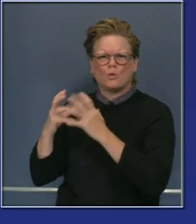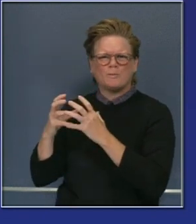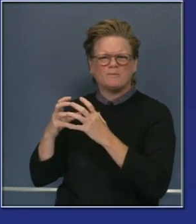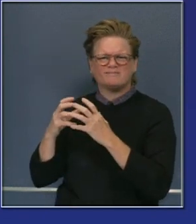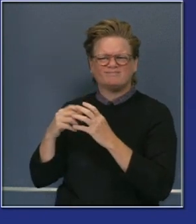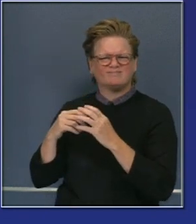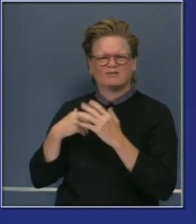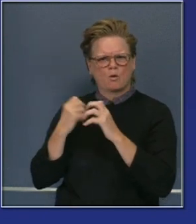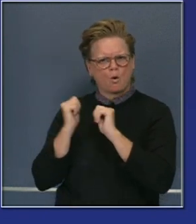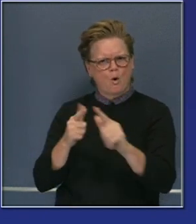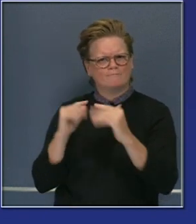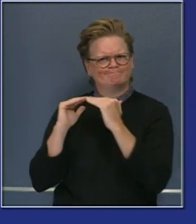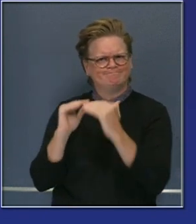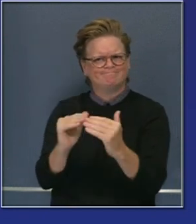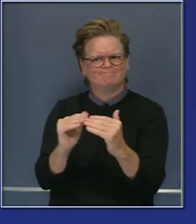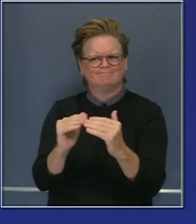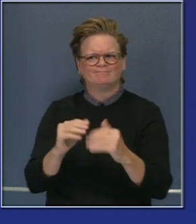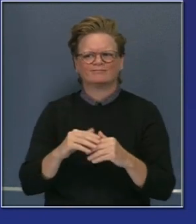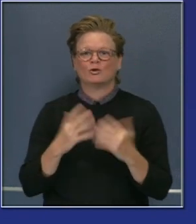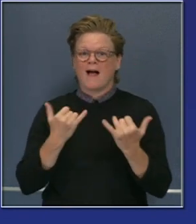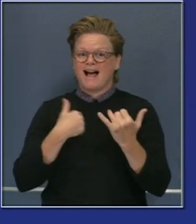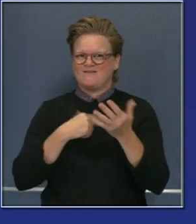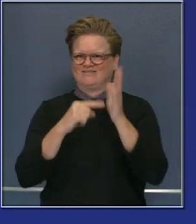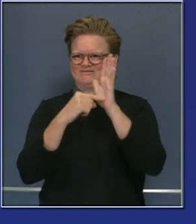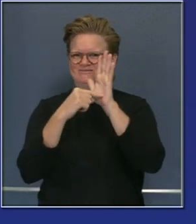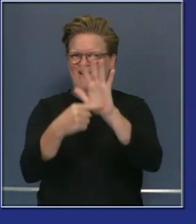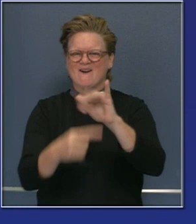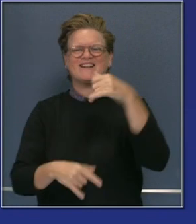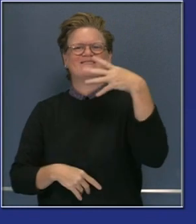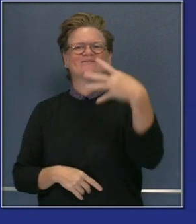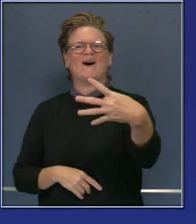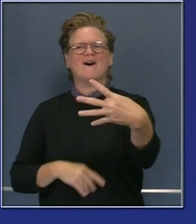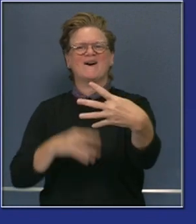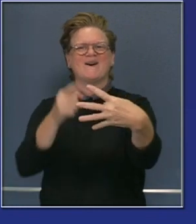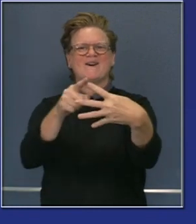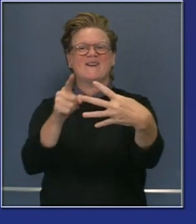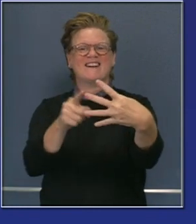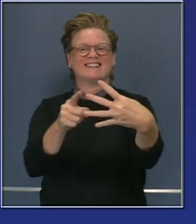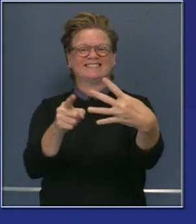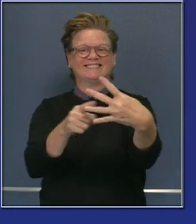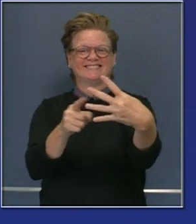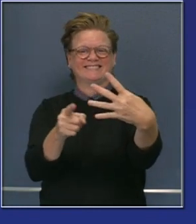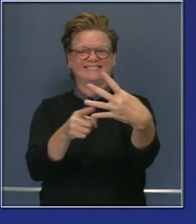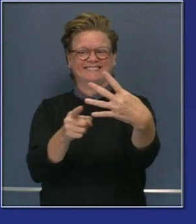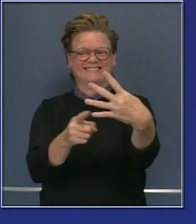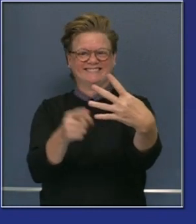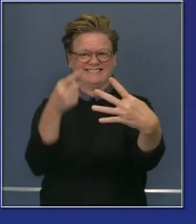SPECIFICITY AND TARGET THE COMMUNITIES BECAUSE WE DON'T WANT TO EE PEOPLE GAIN THESE NUMBERS.WE ARE LOOKING AT THE